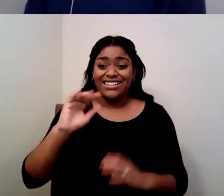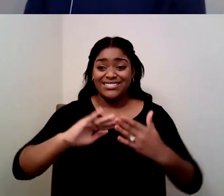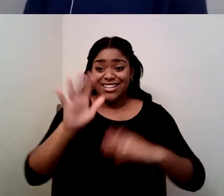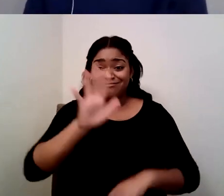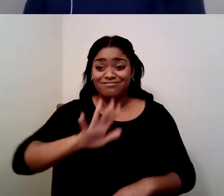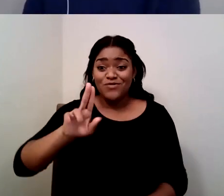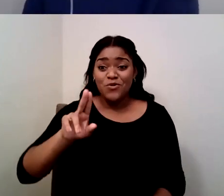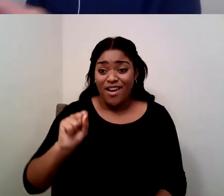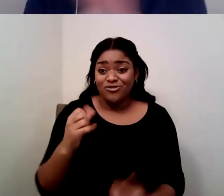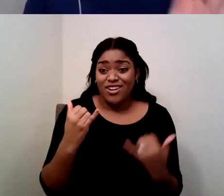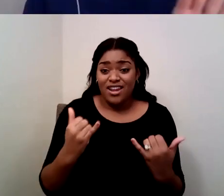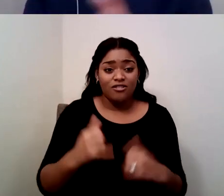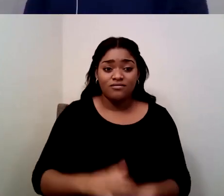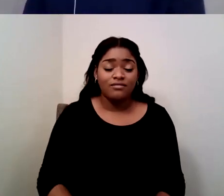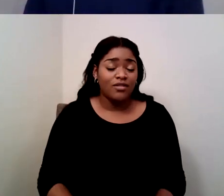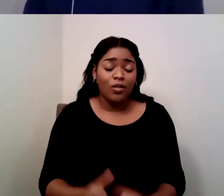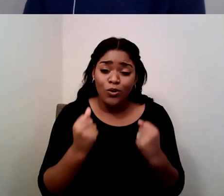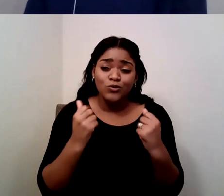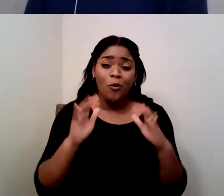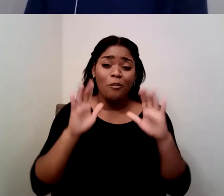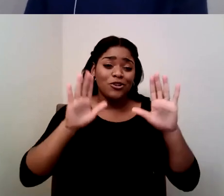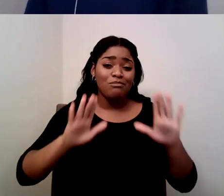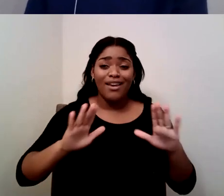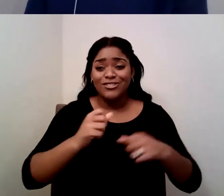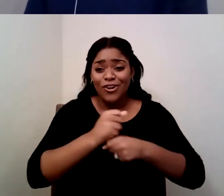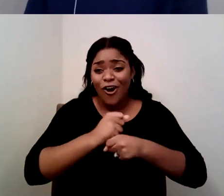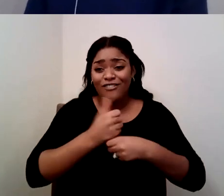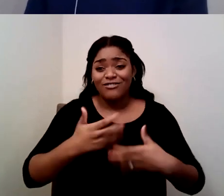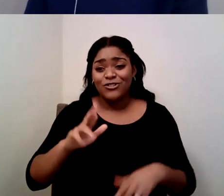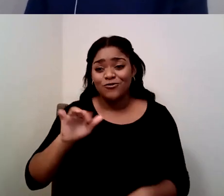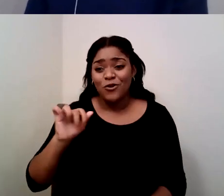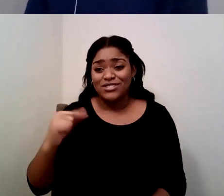because there is so much great coffee being roasted.